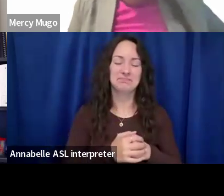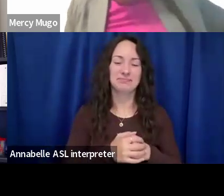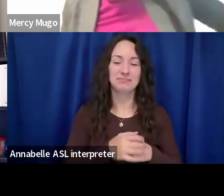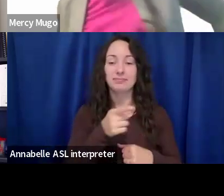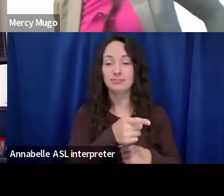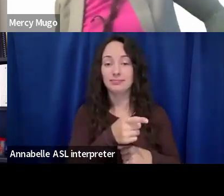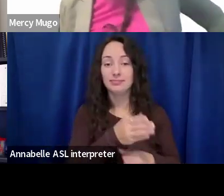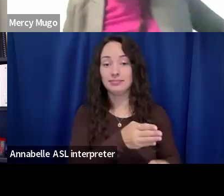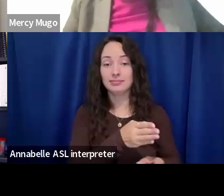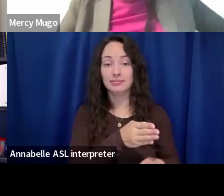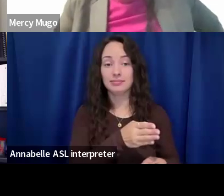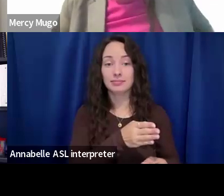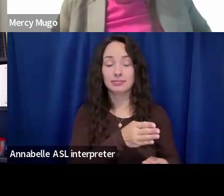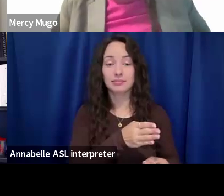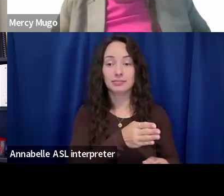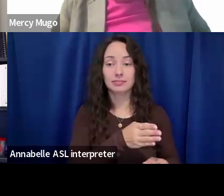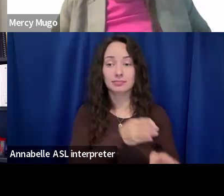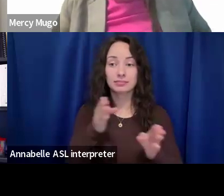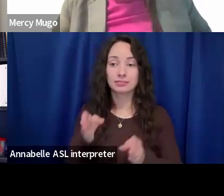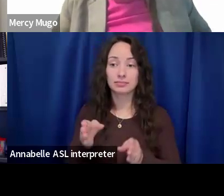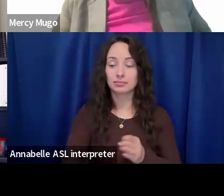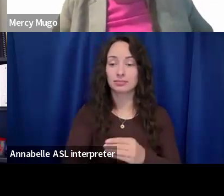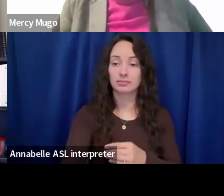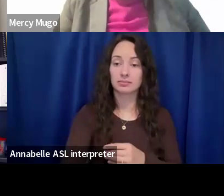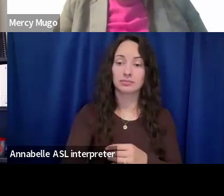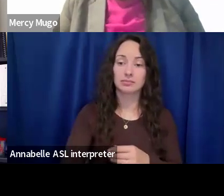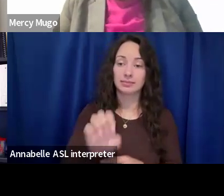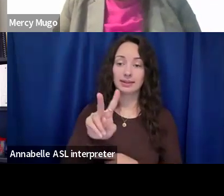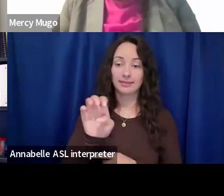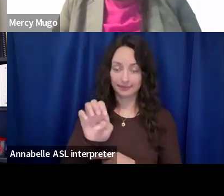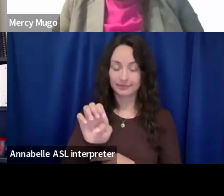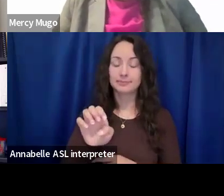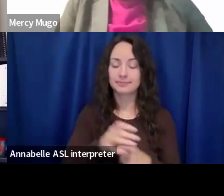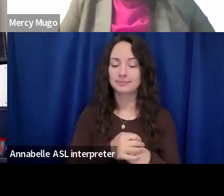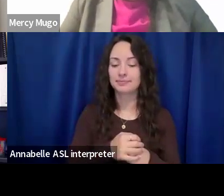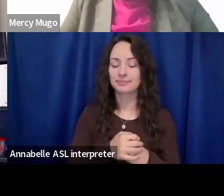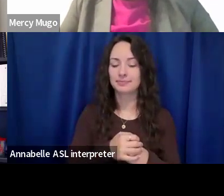you have faced and how you overcame them? >> EVE RISKIN: Yes, one of the things we were